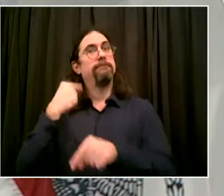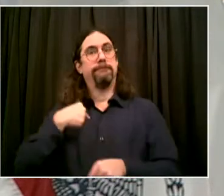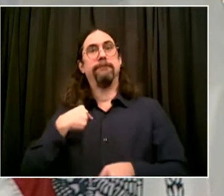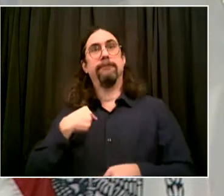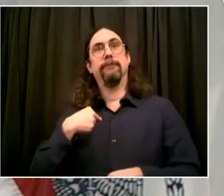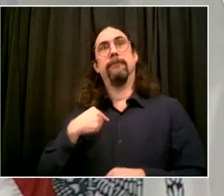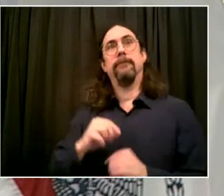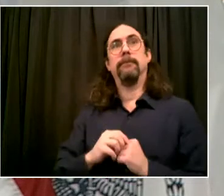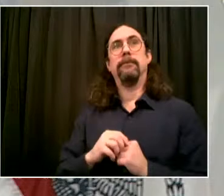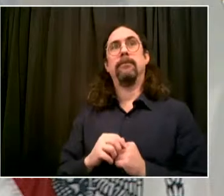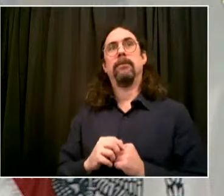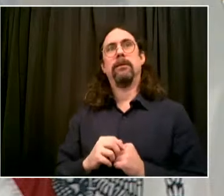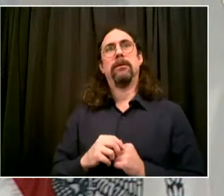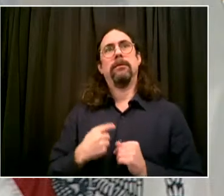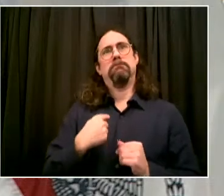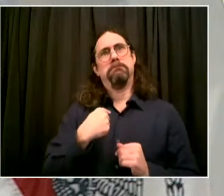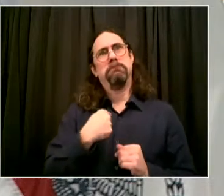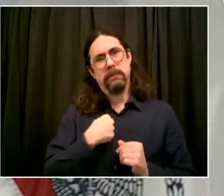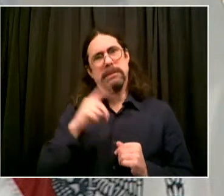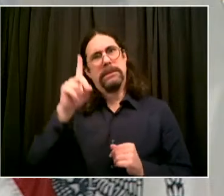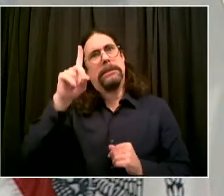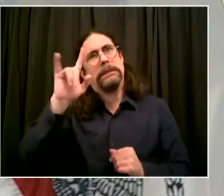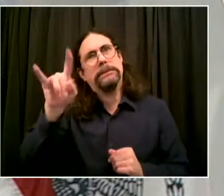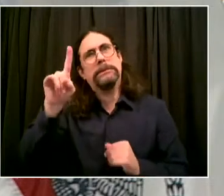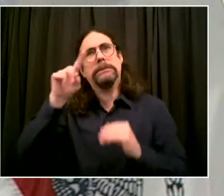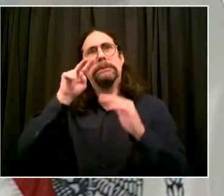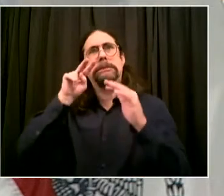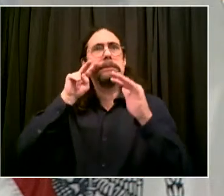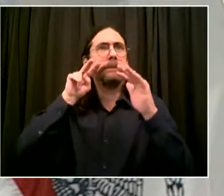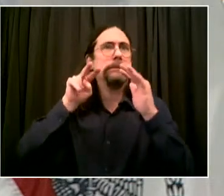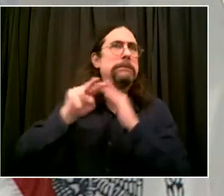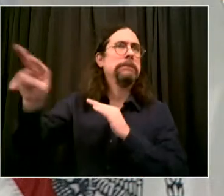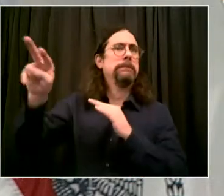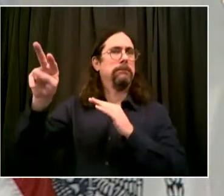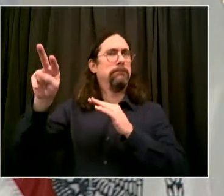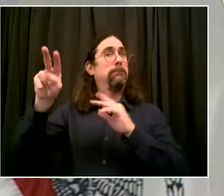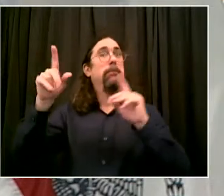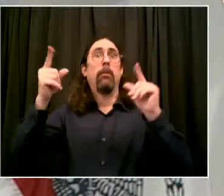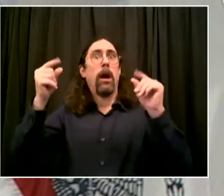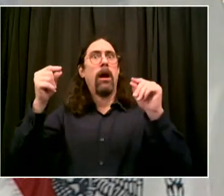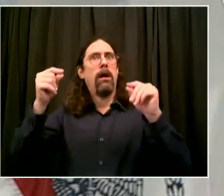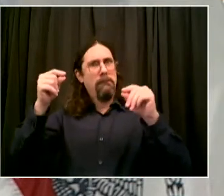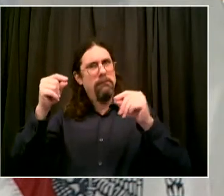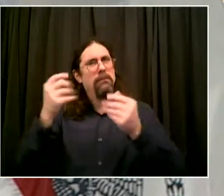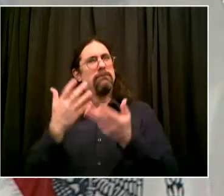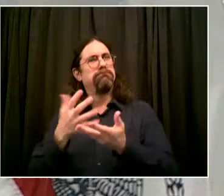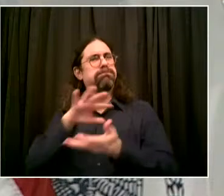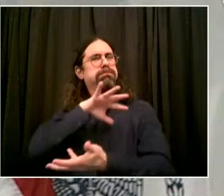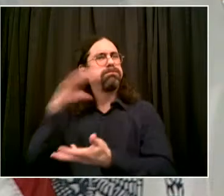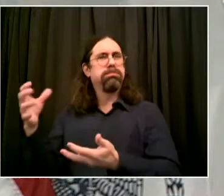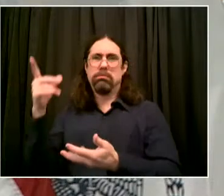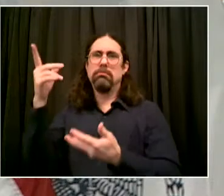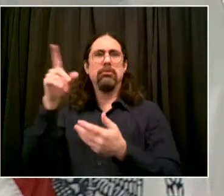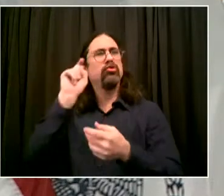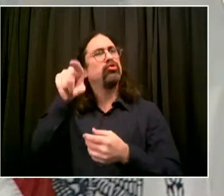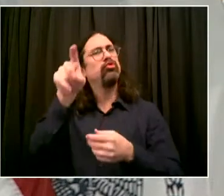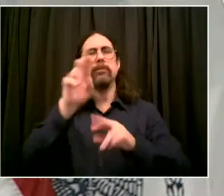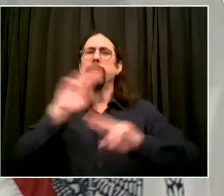EXPECTED EVER- EXPANDING SUPPLY.